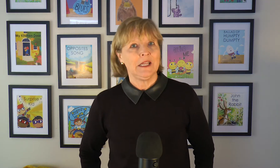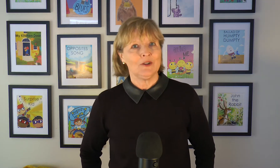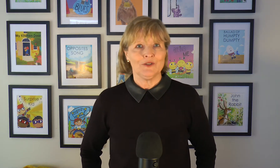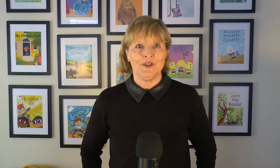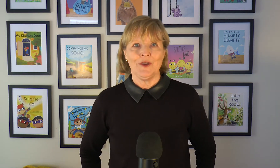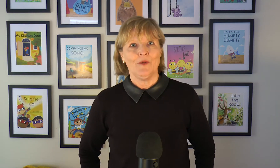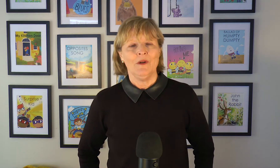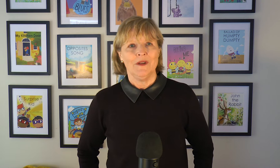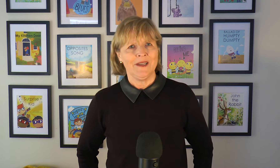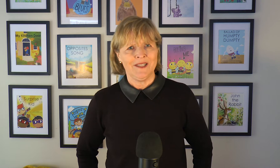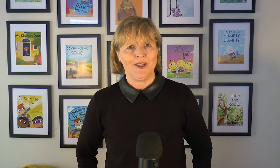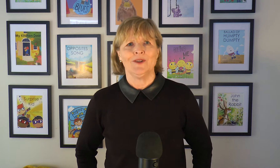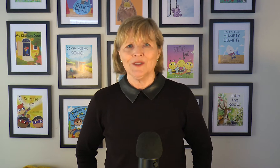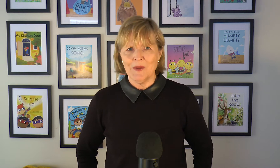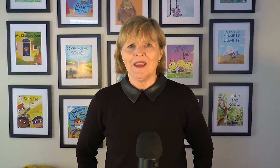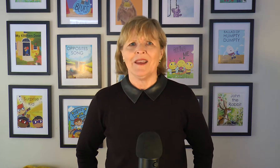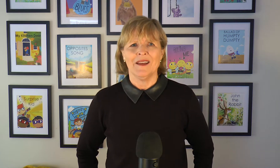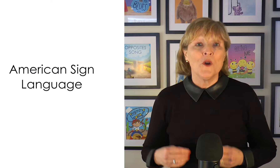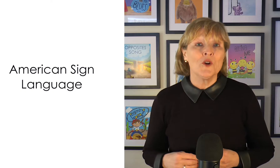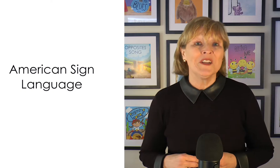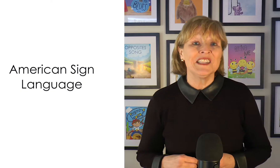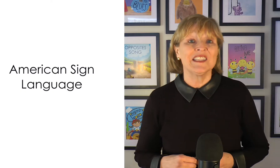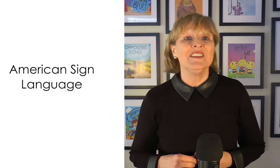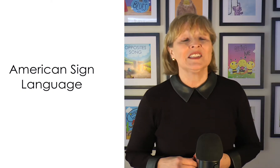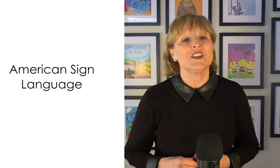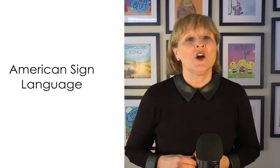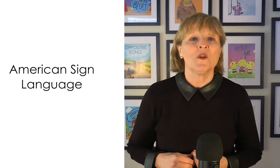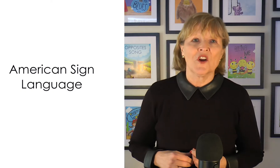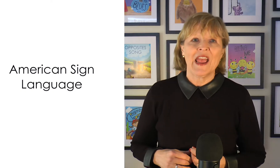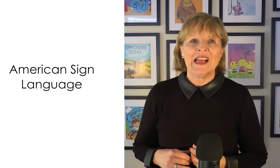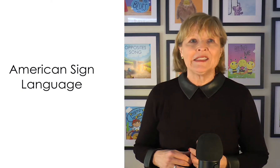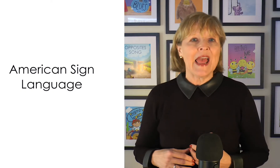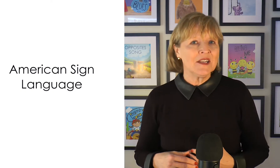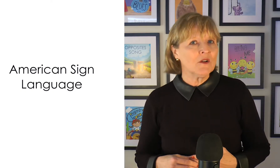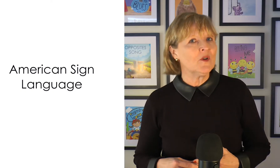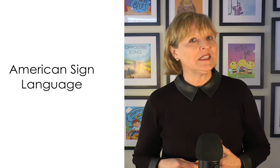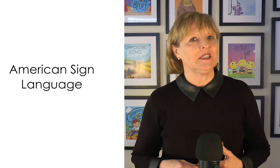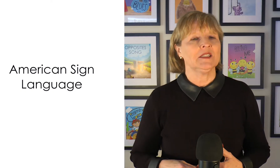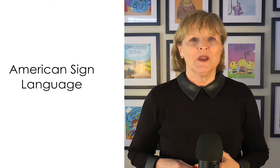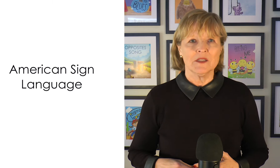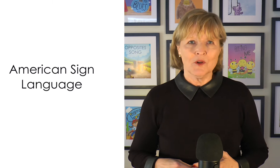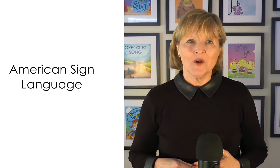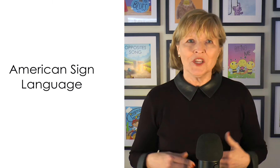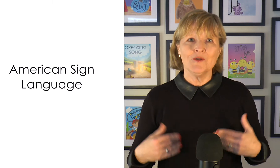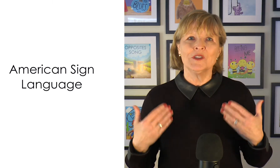He tickles you and he tickles me." We're going to sing this song with our hands and our voices because we're going to use